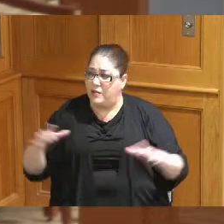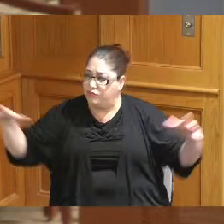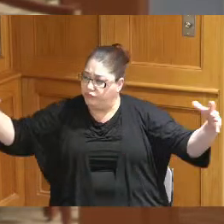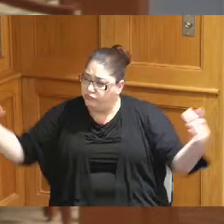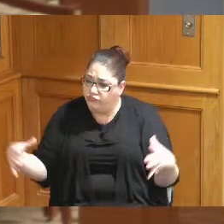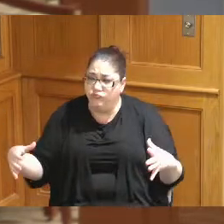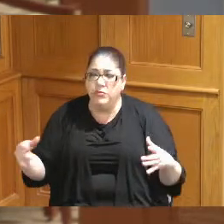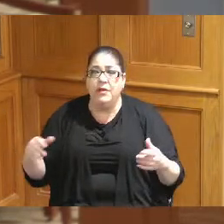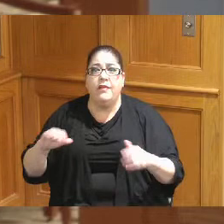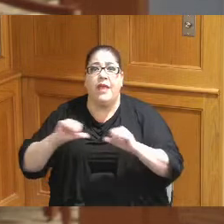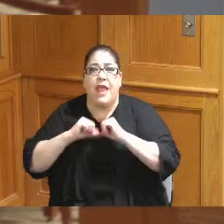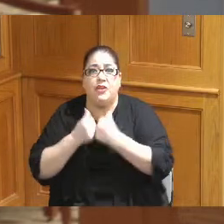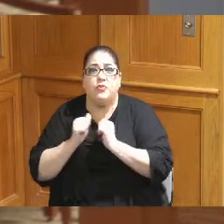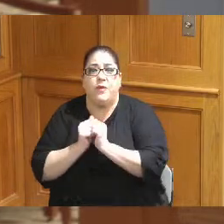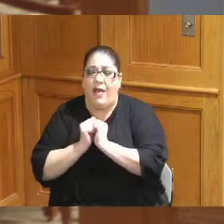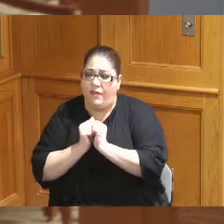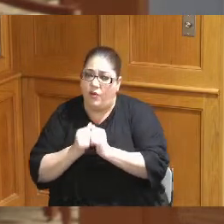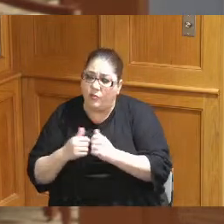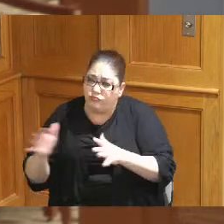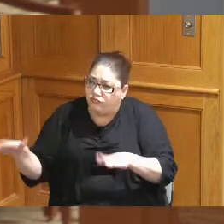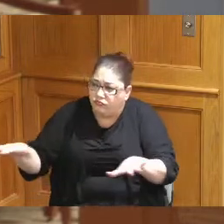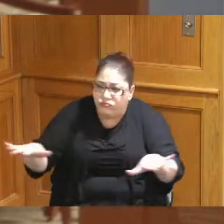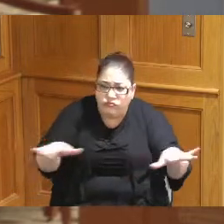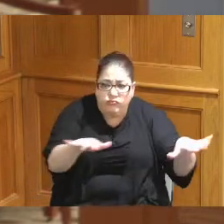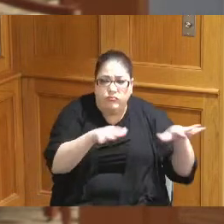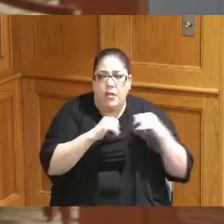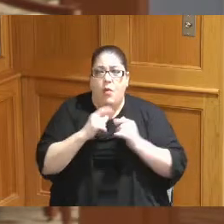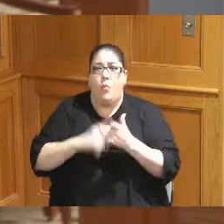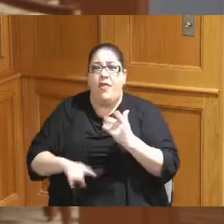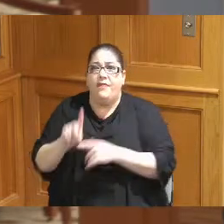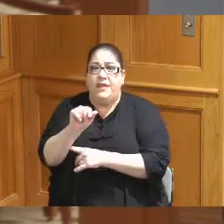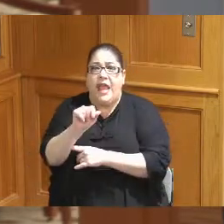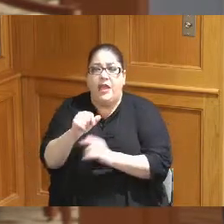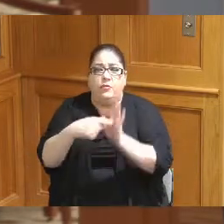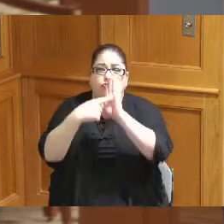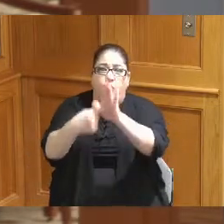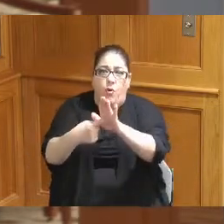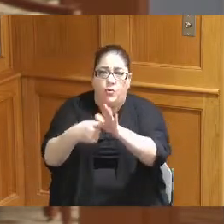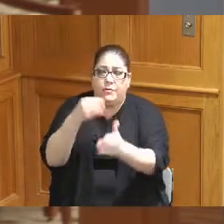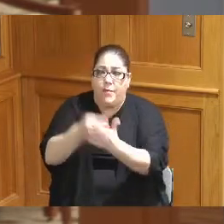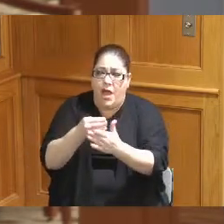as well to talk about you know here's where the data indicates we should put the money what does